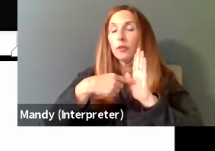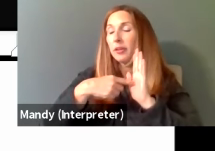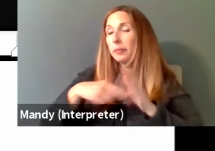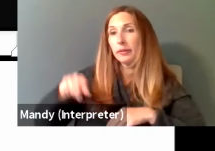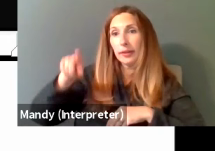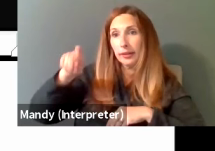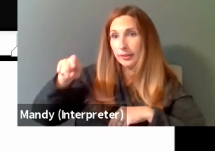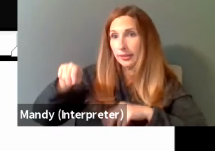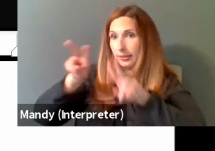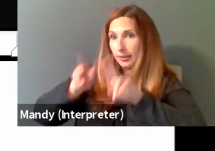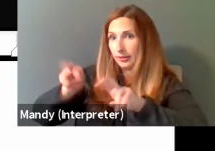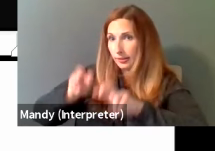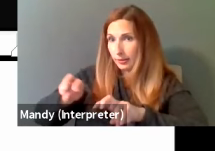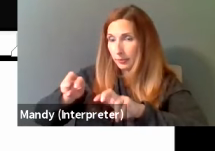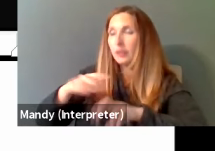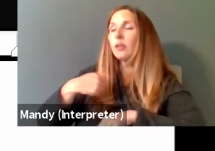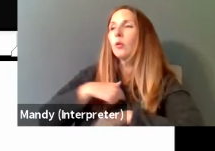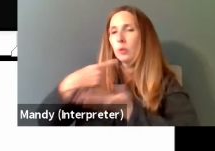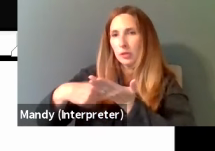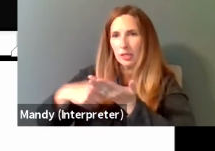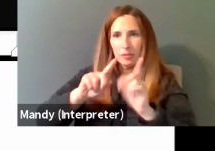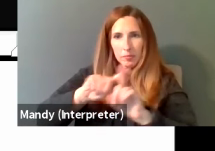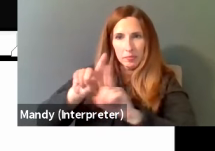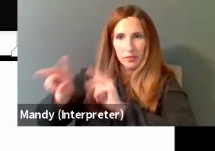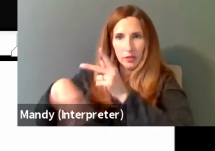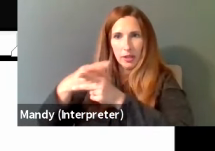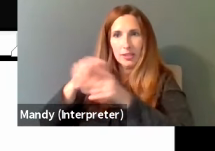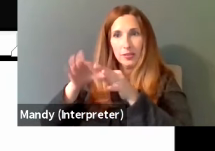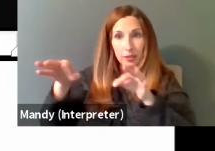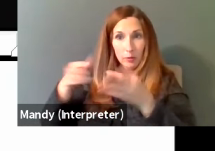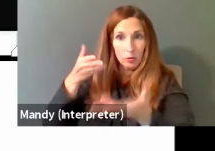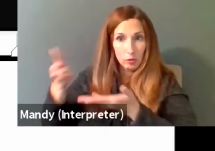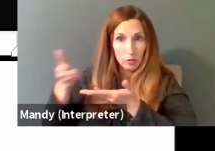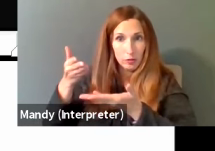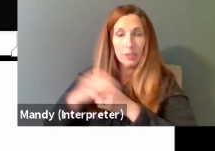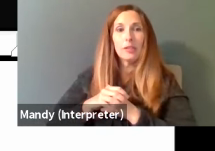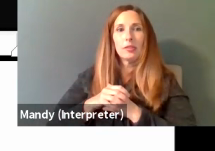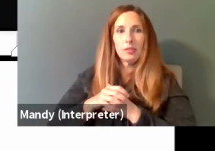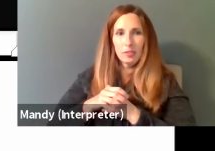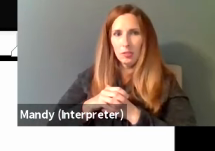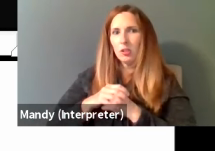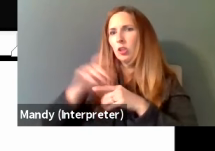We'll talk a little bit about types of language services notices and these trainings and evaluations.